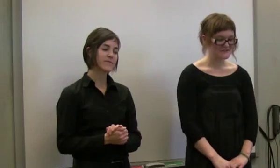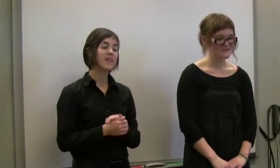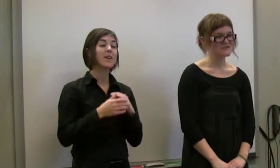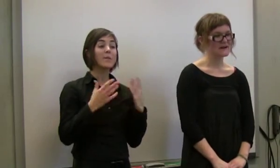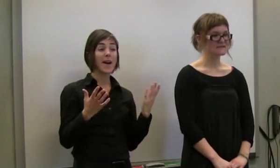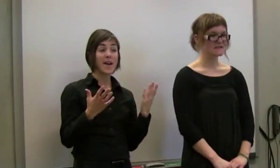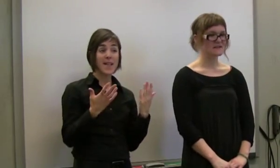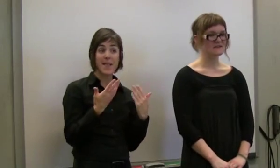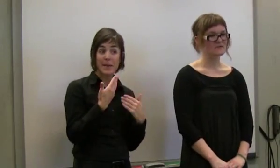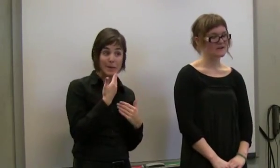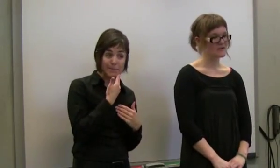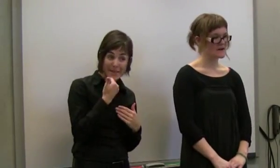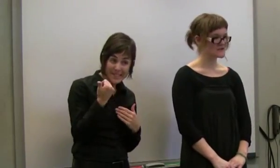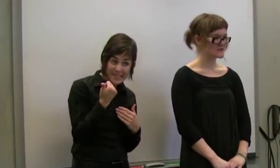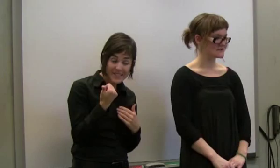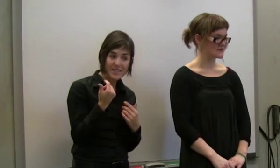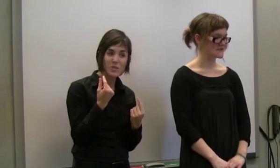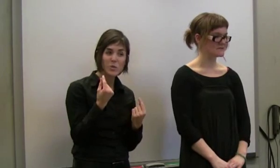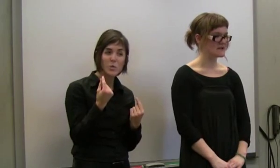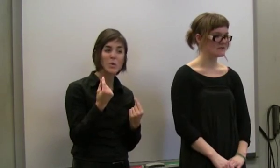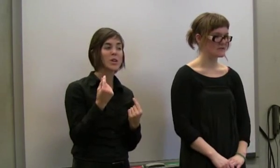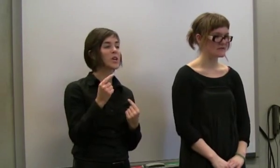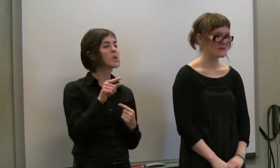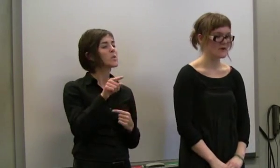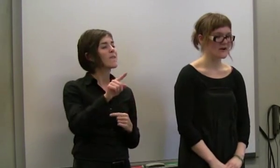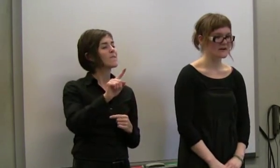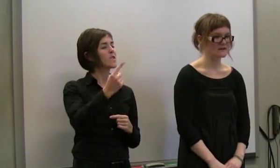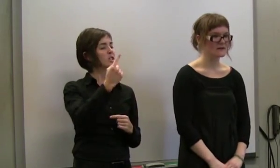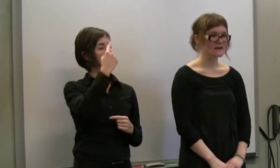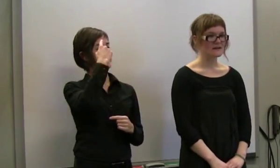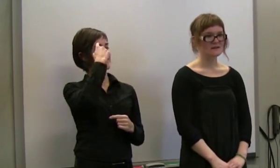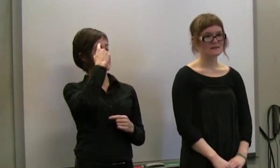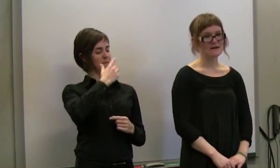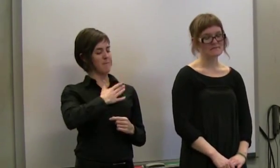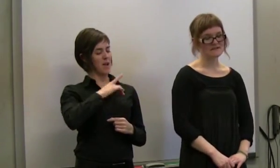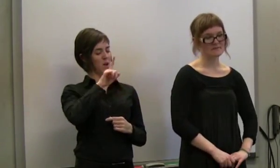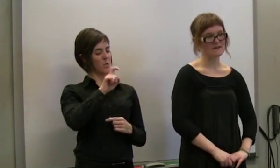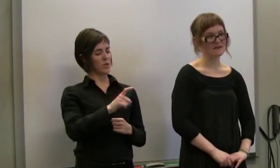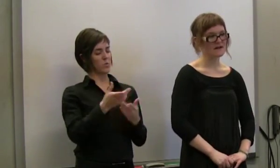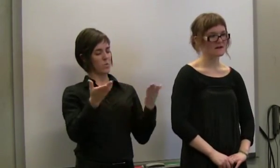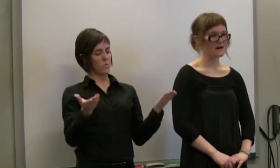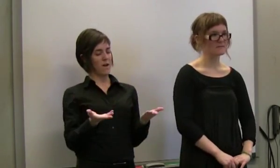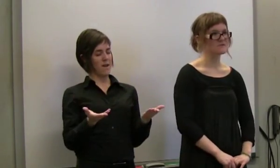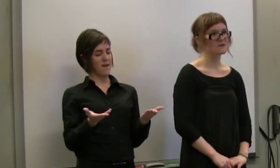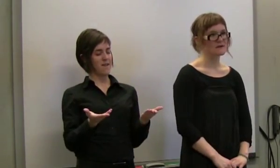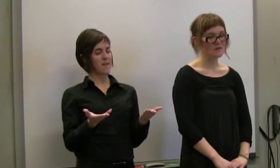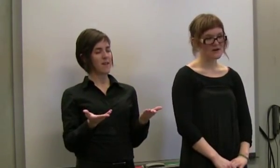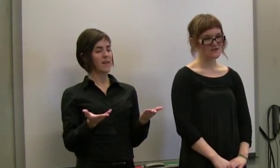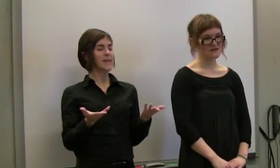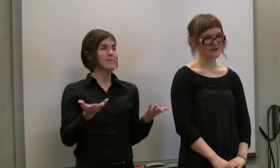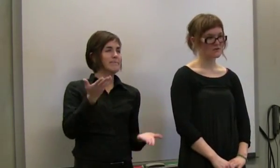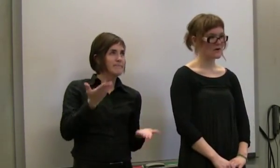First think what your question is. It might be,